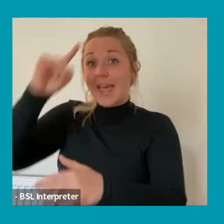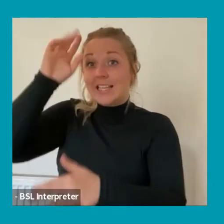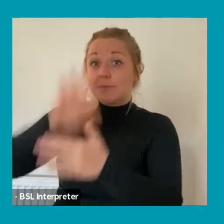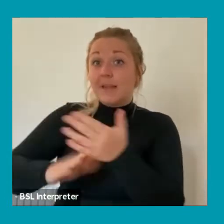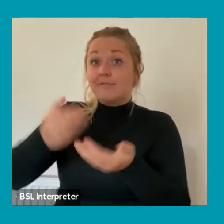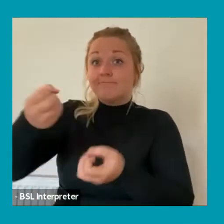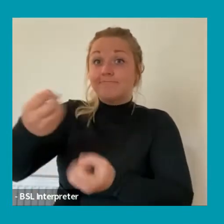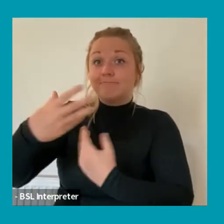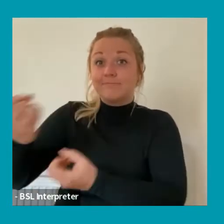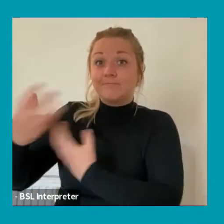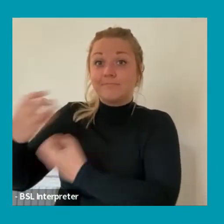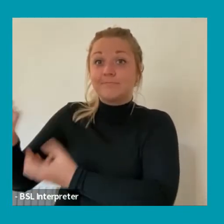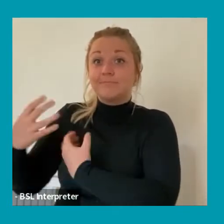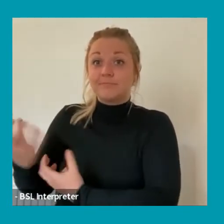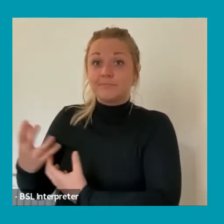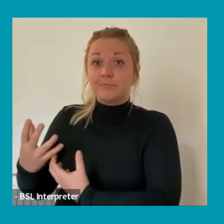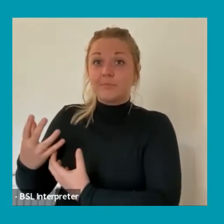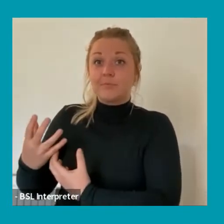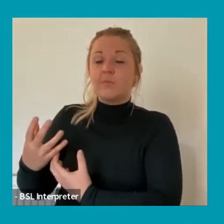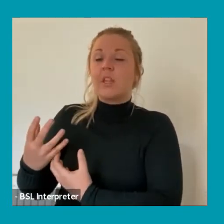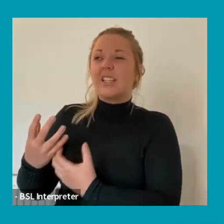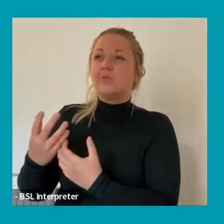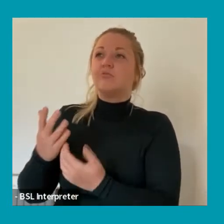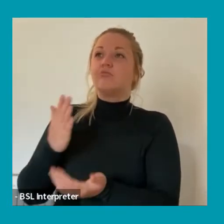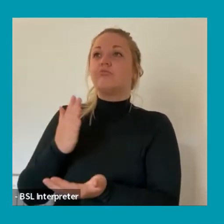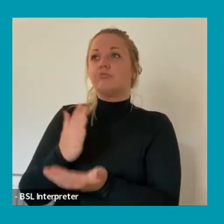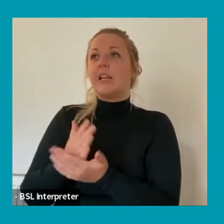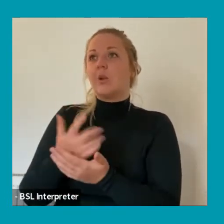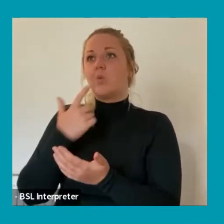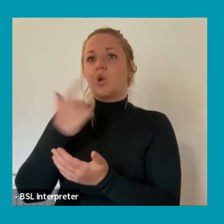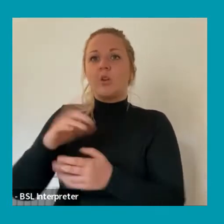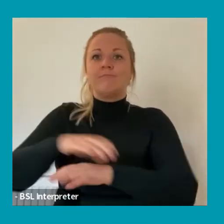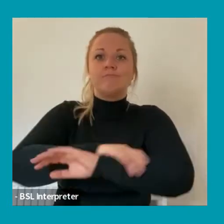we could have made a really, good rational case and got lots of data and so on.